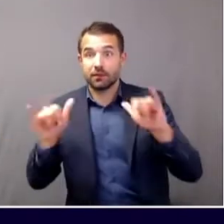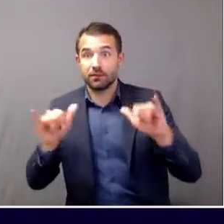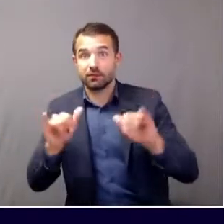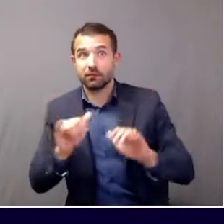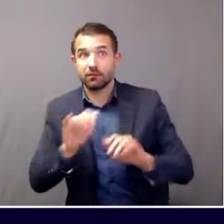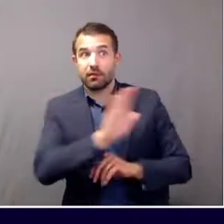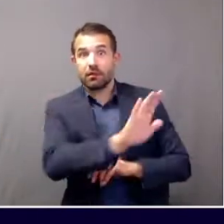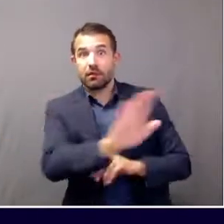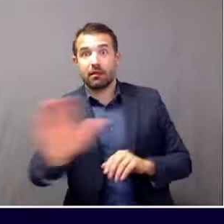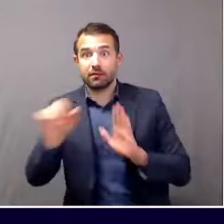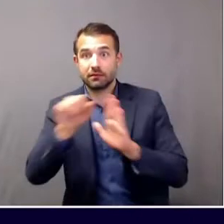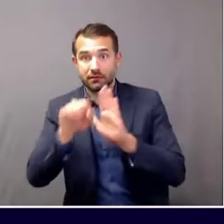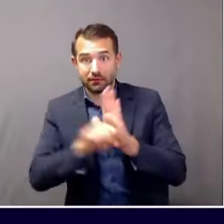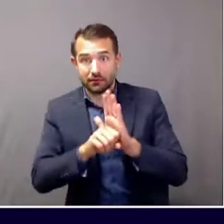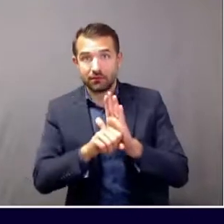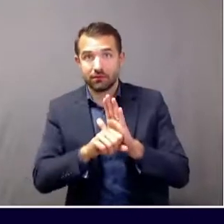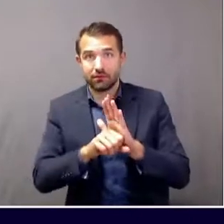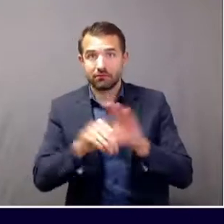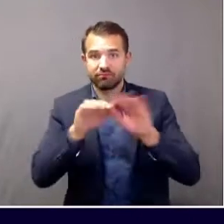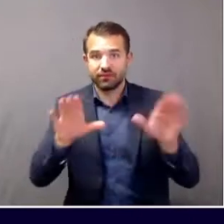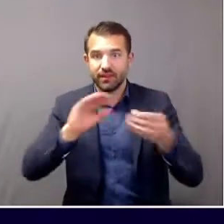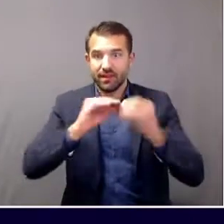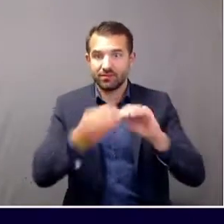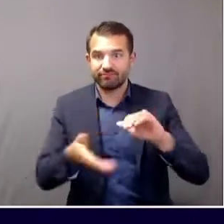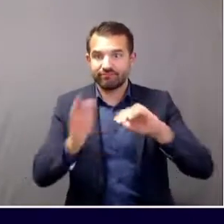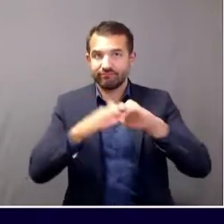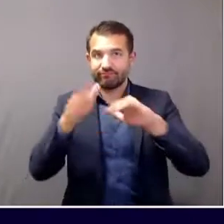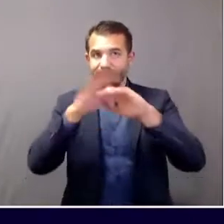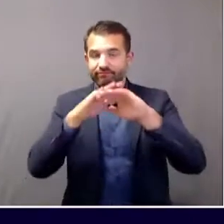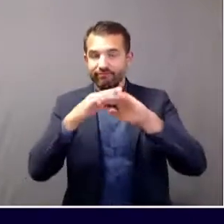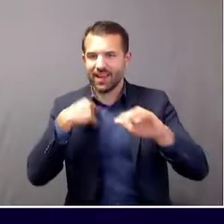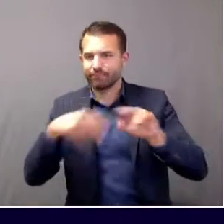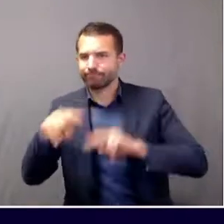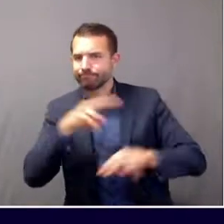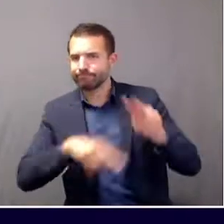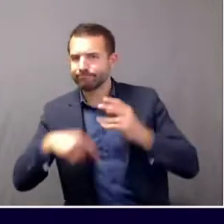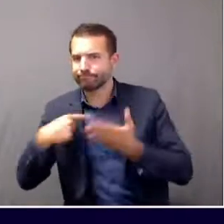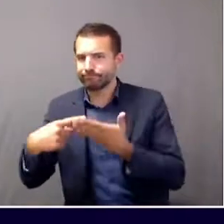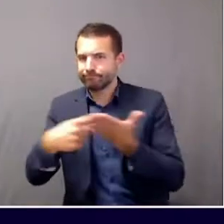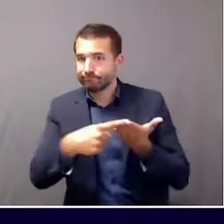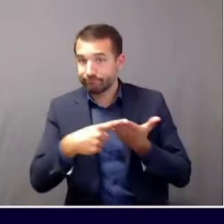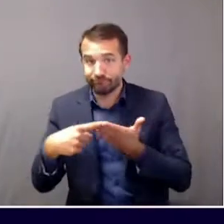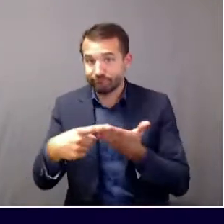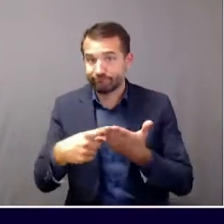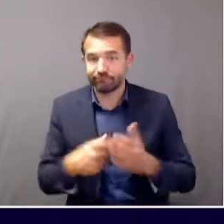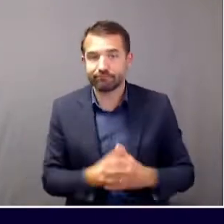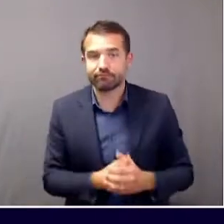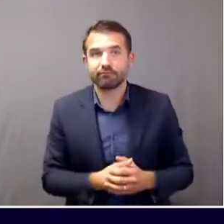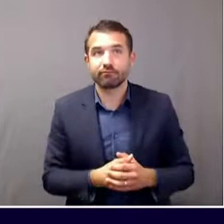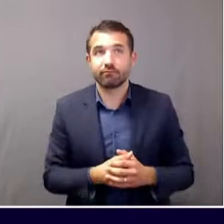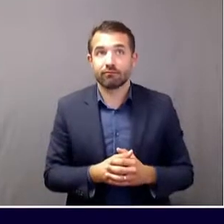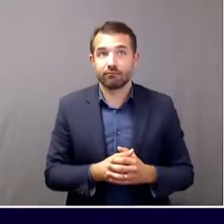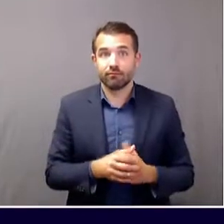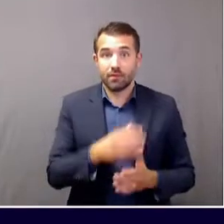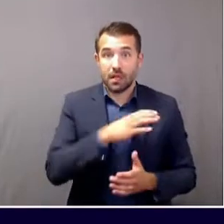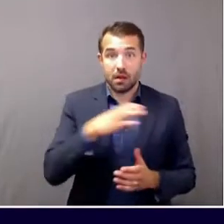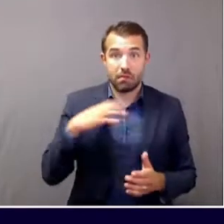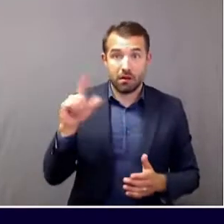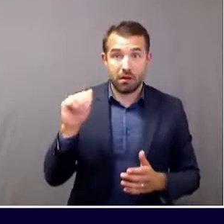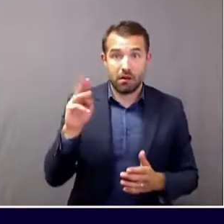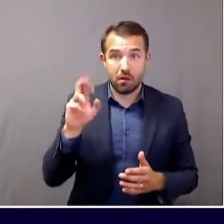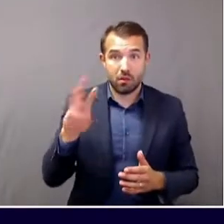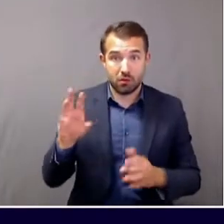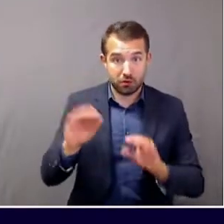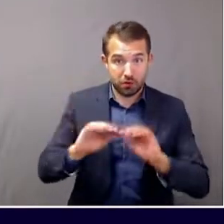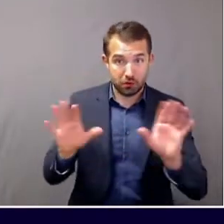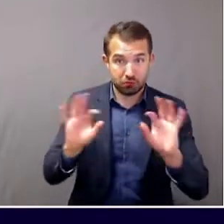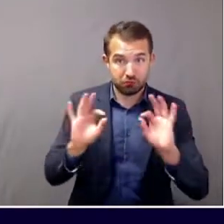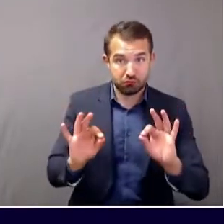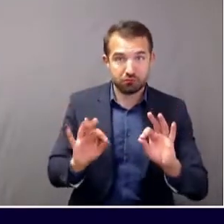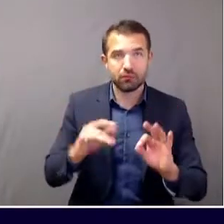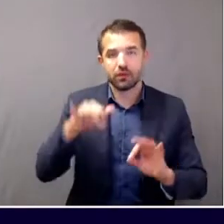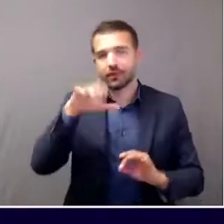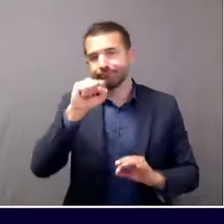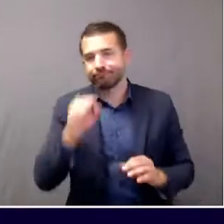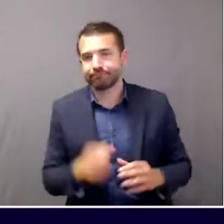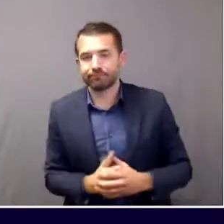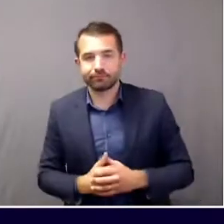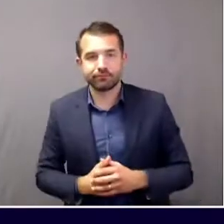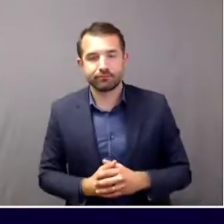at a policy level as well